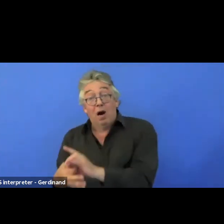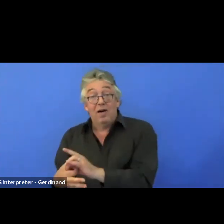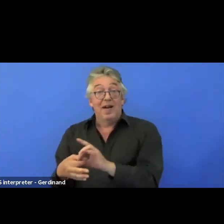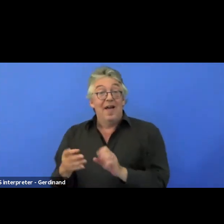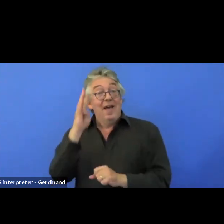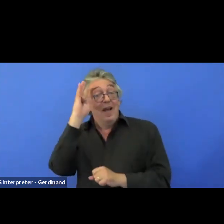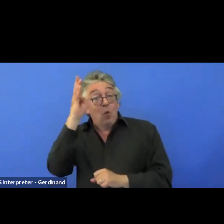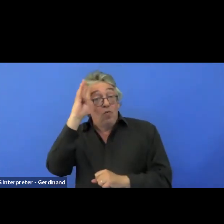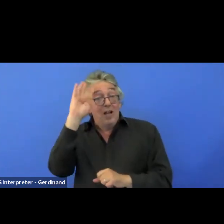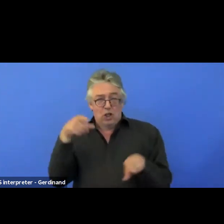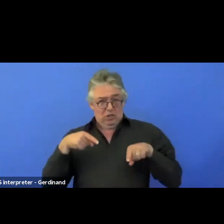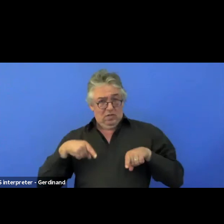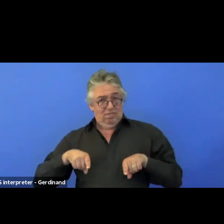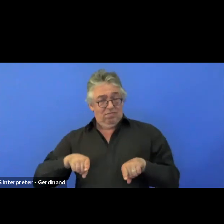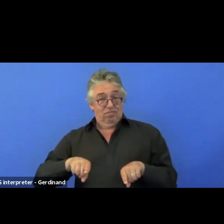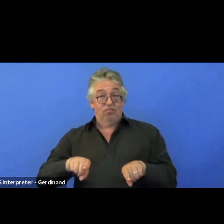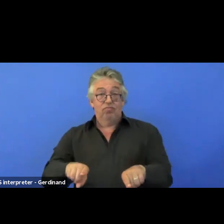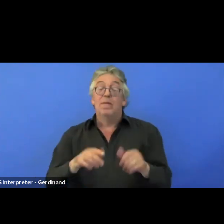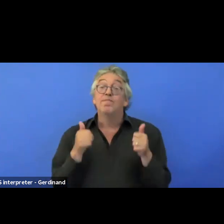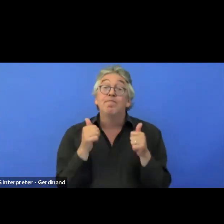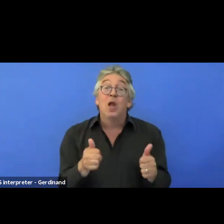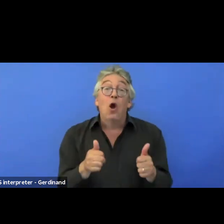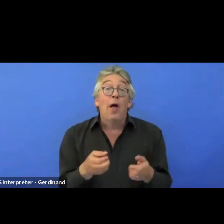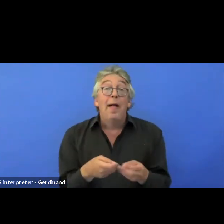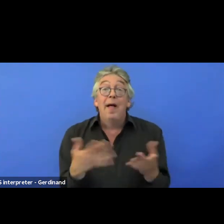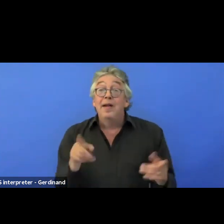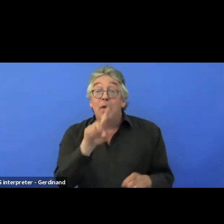I'm happy to take questions you may have now or later on.